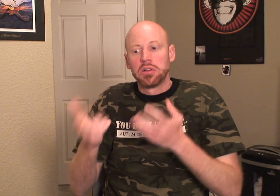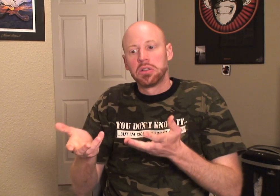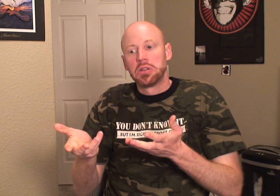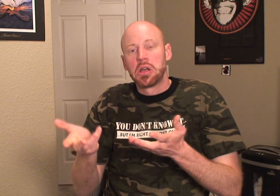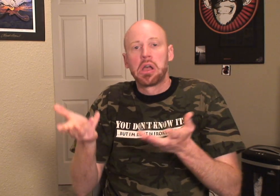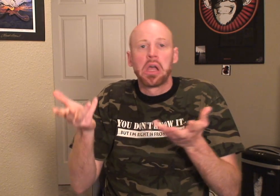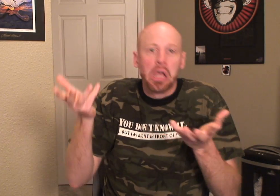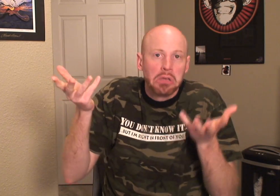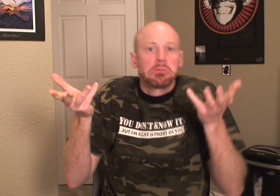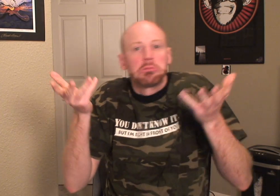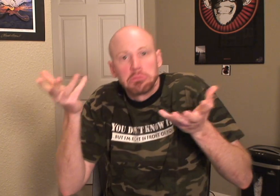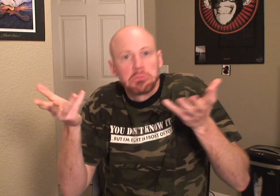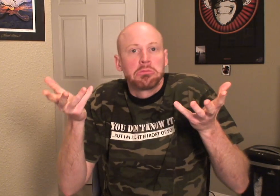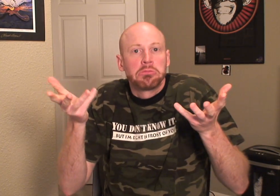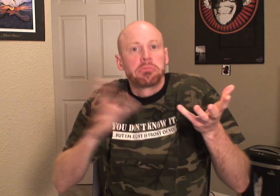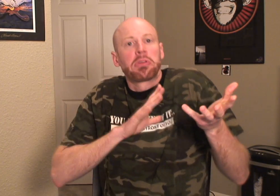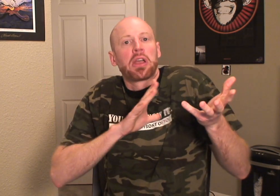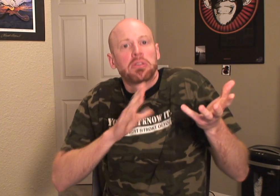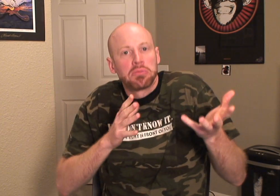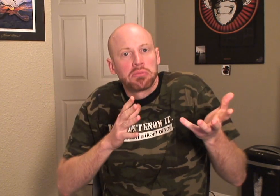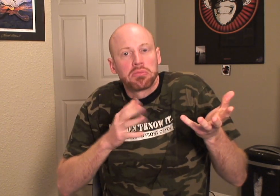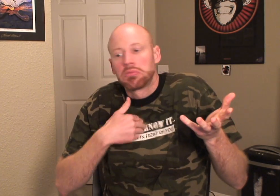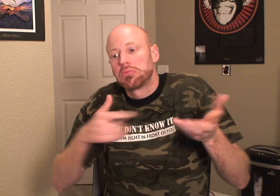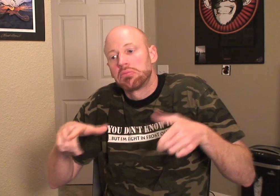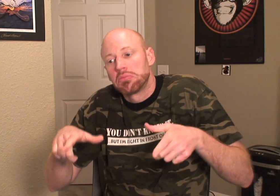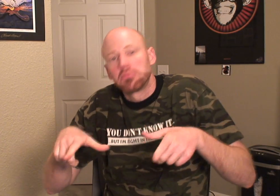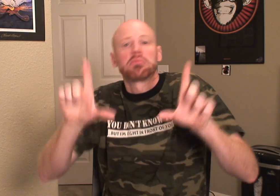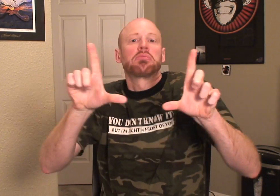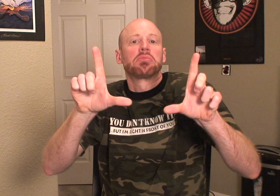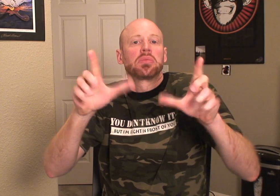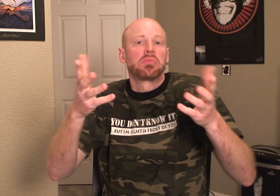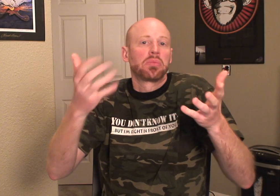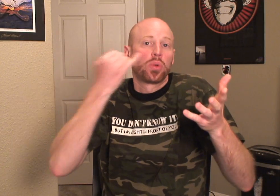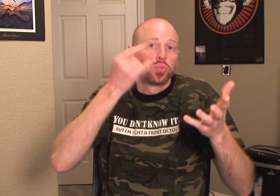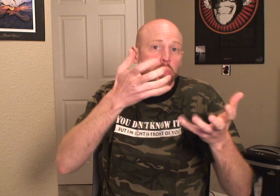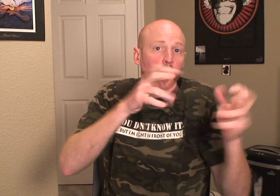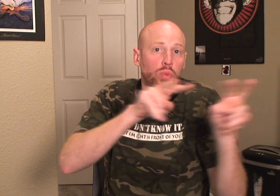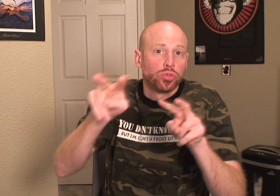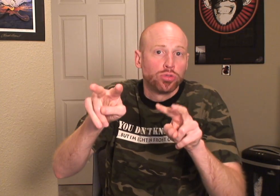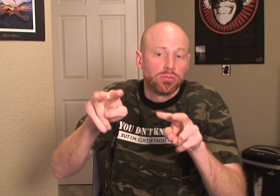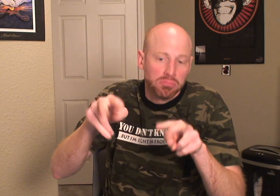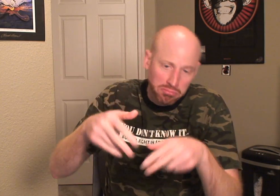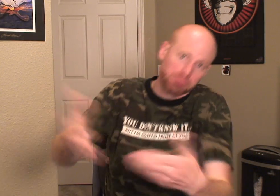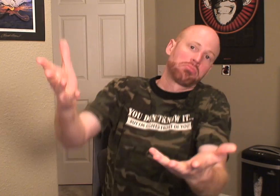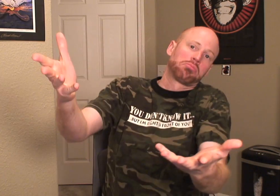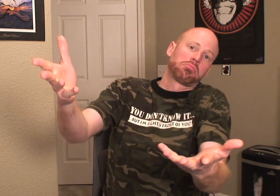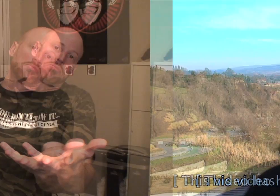So I thought, ehh why not post this? If you'd like to watch it... here it is!